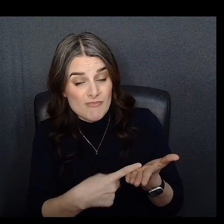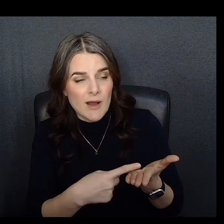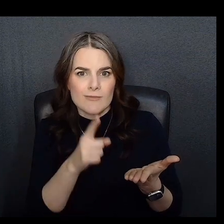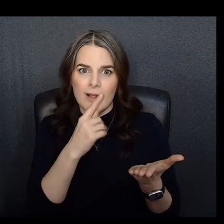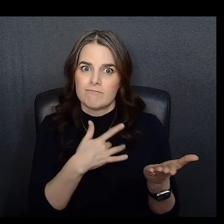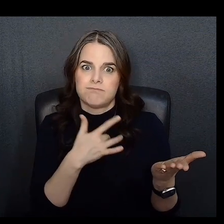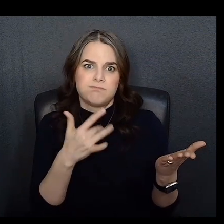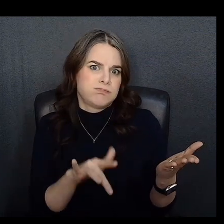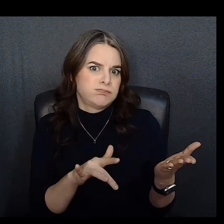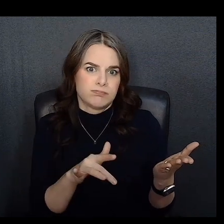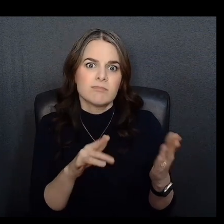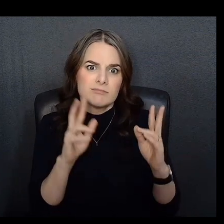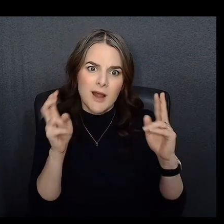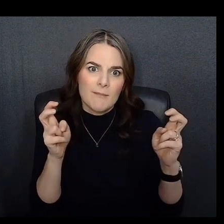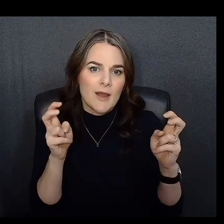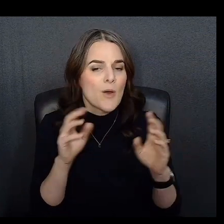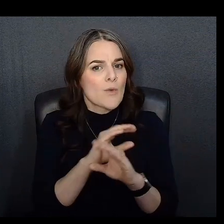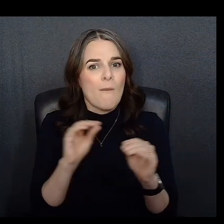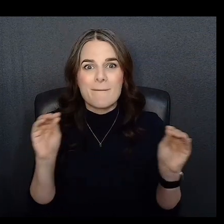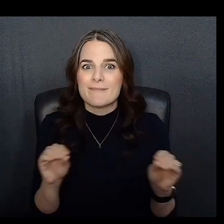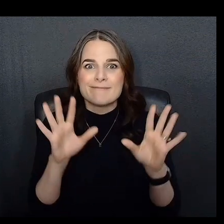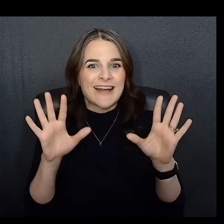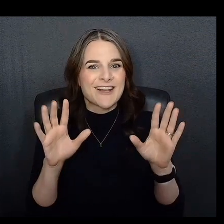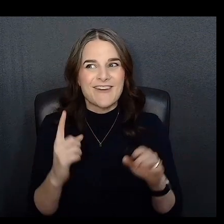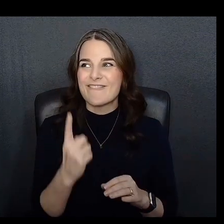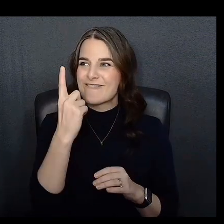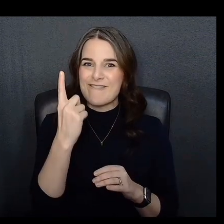There's going to be no magic one size fits all solution for everyone, but these